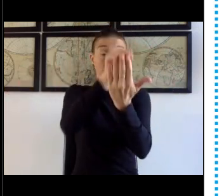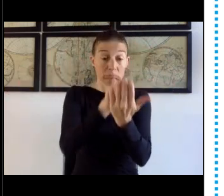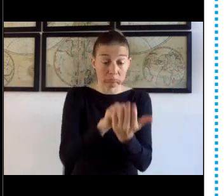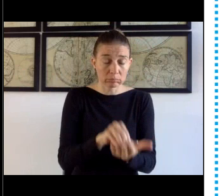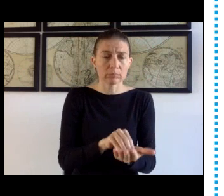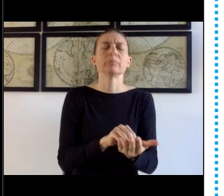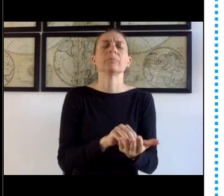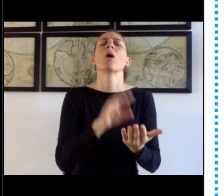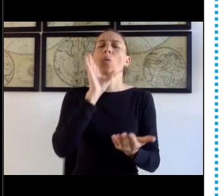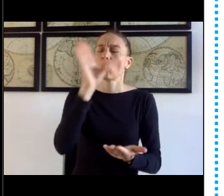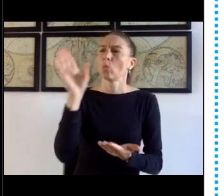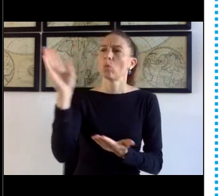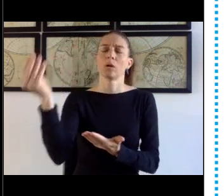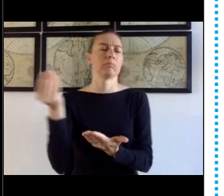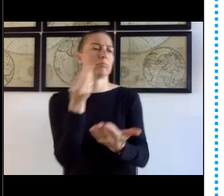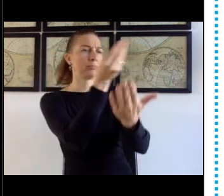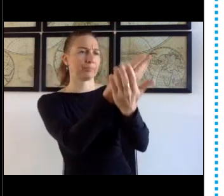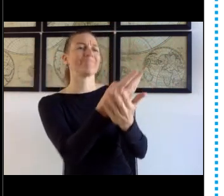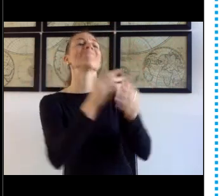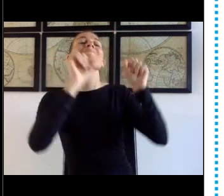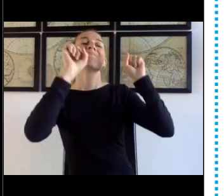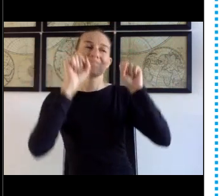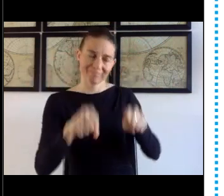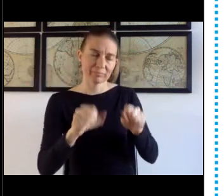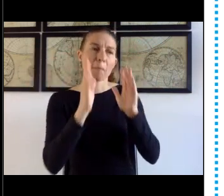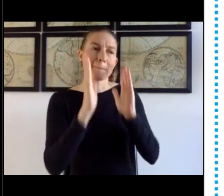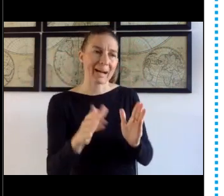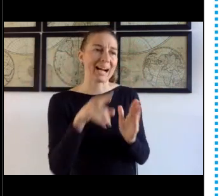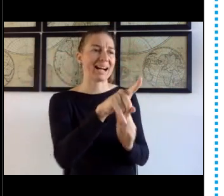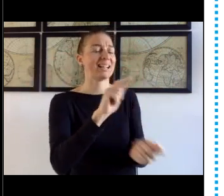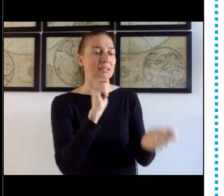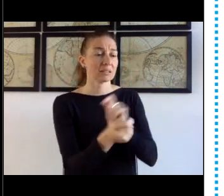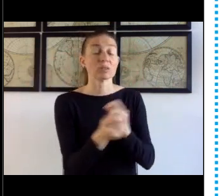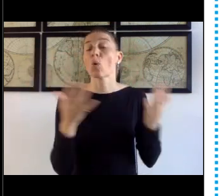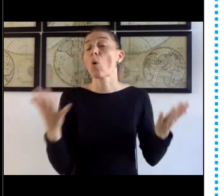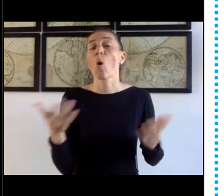to change the text of this regulation and to start a legislative procedure